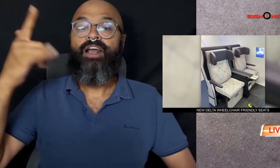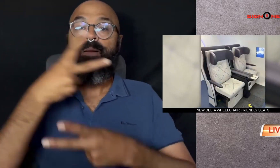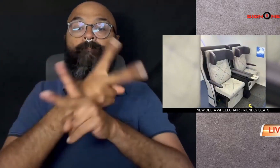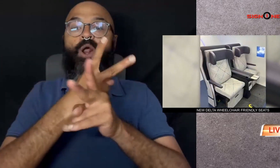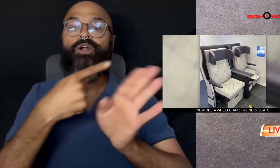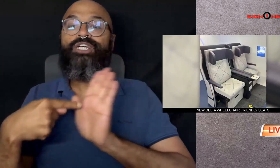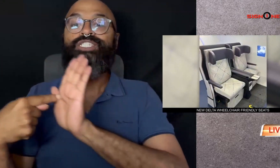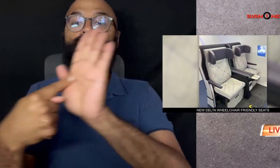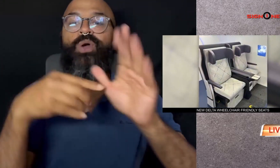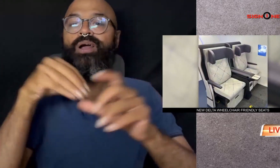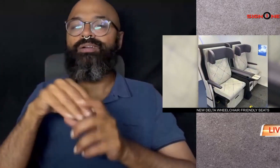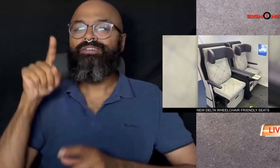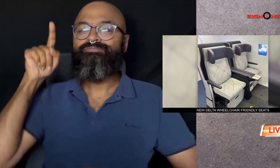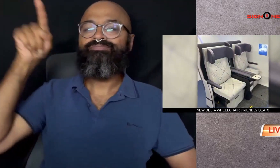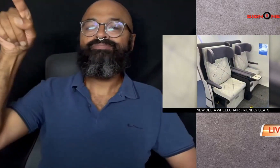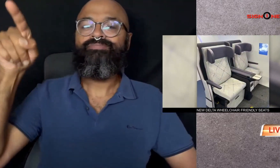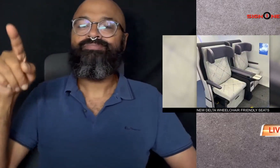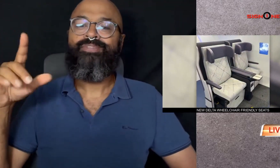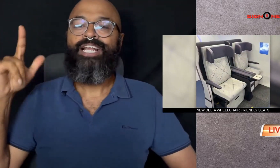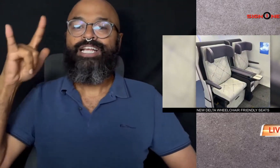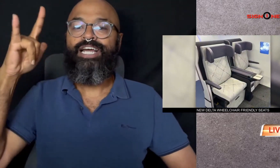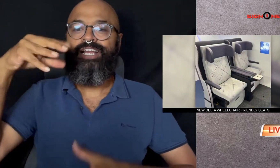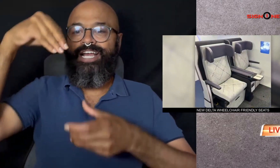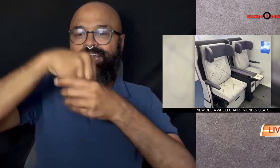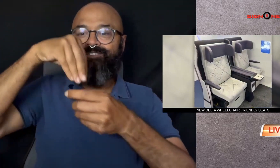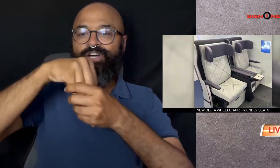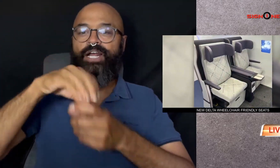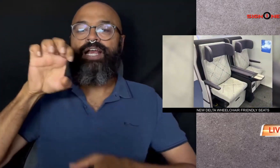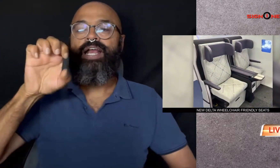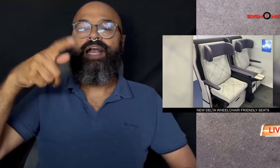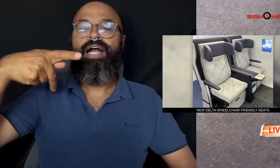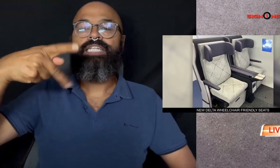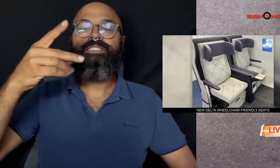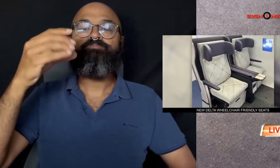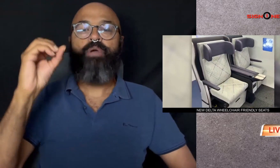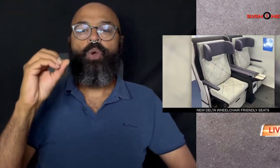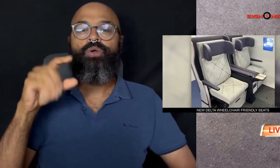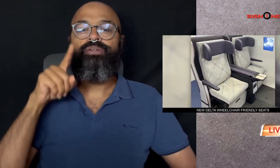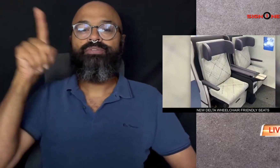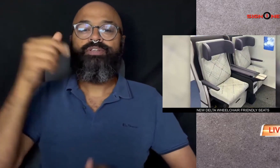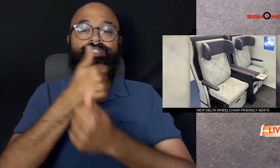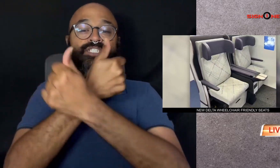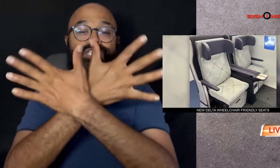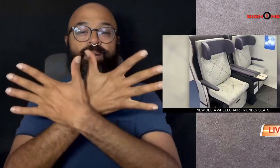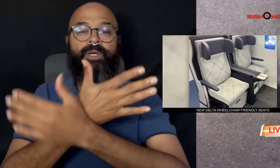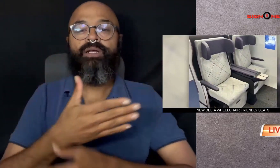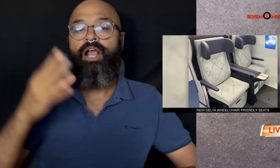it was shown by Delta flight products at the aircraft interiors Expo in Hamburg Germany